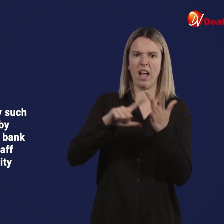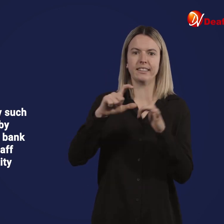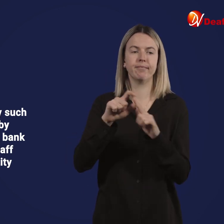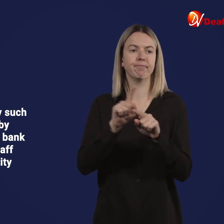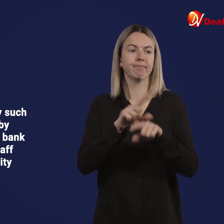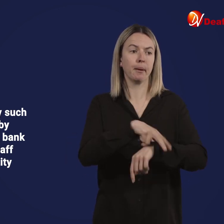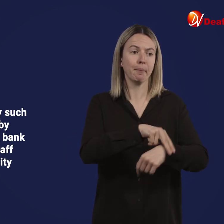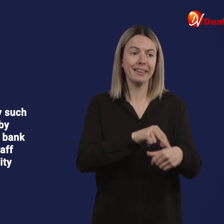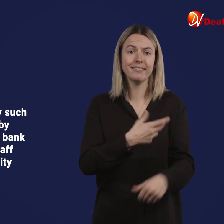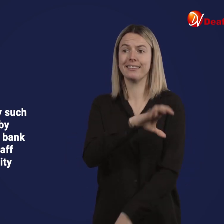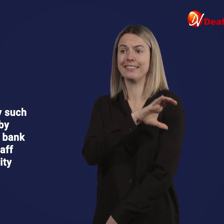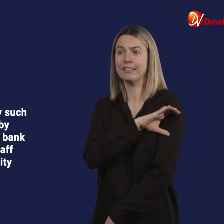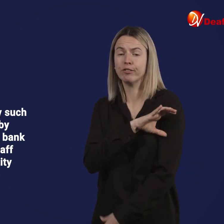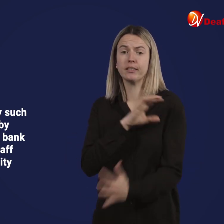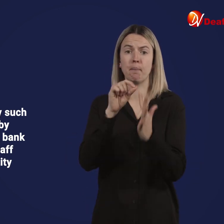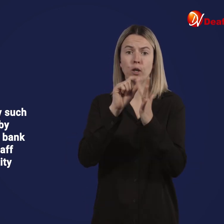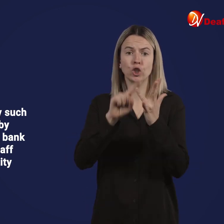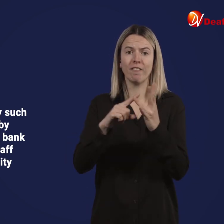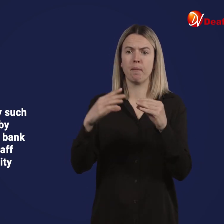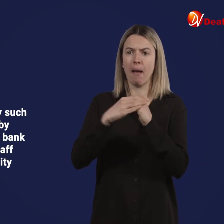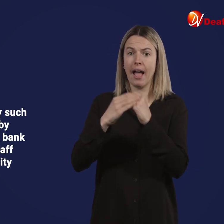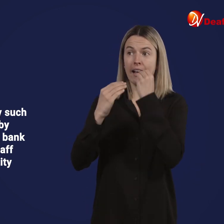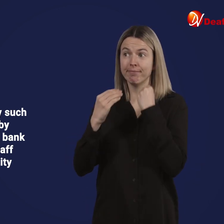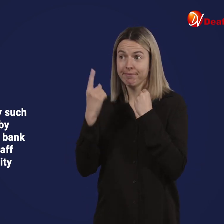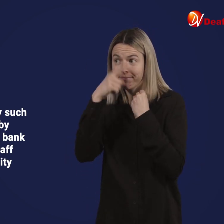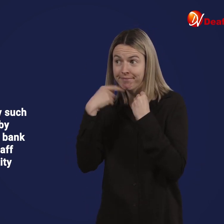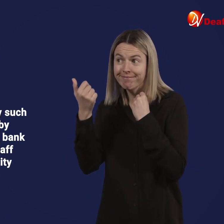Two persons getting married, during the ceremony.